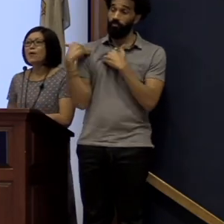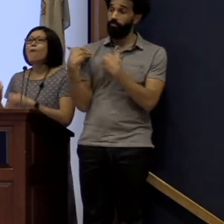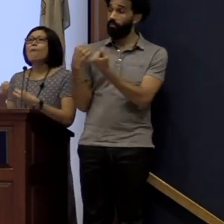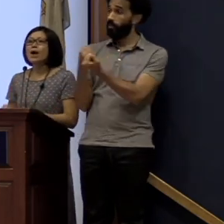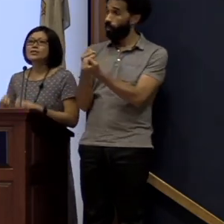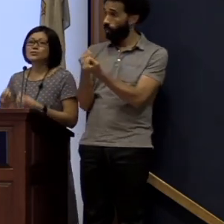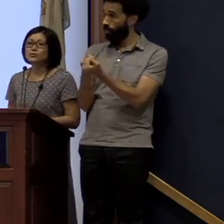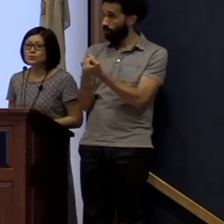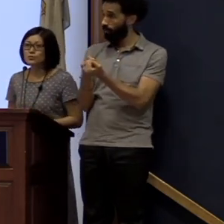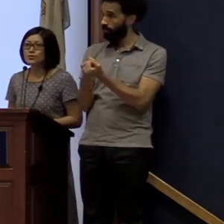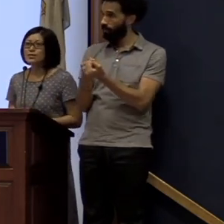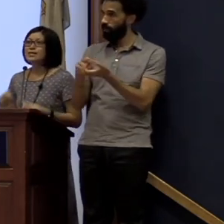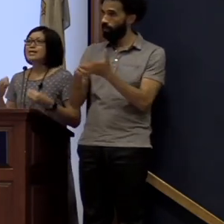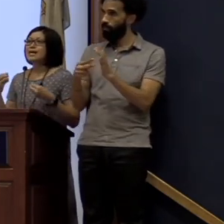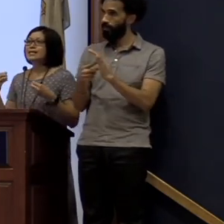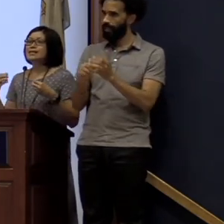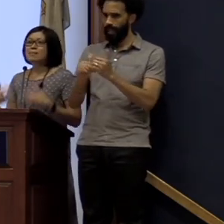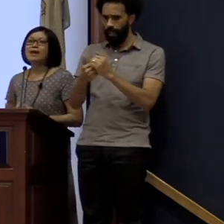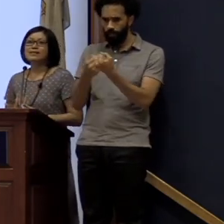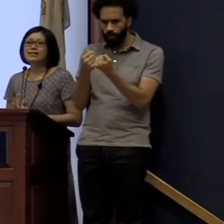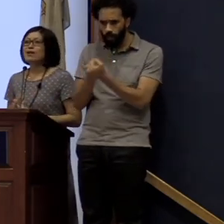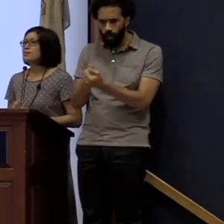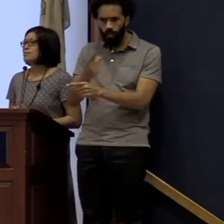What do you do as a partner in RPP?